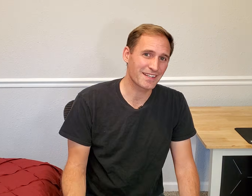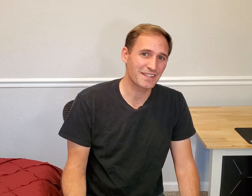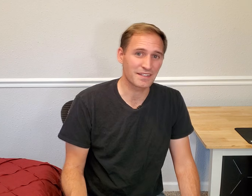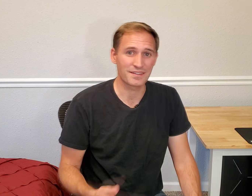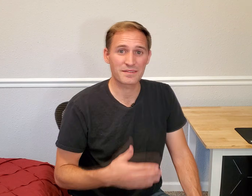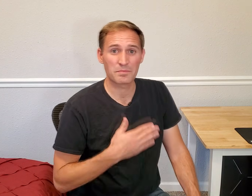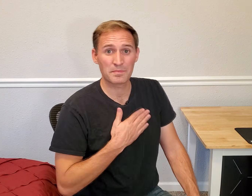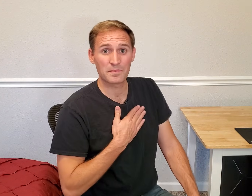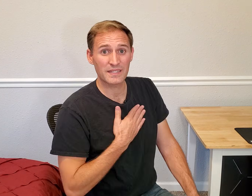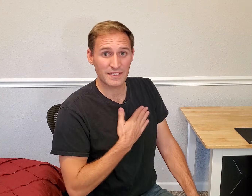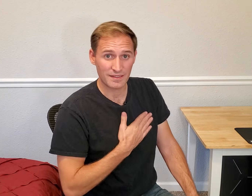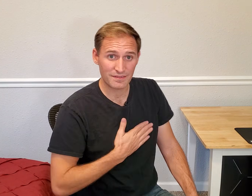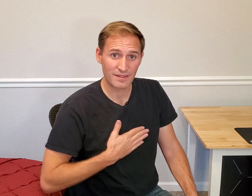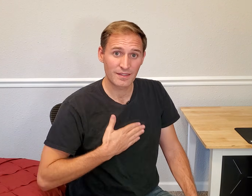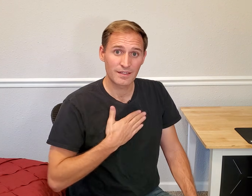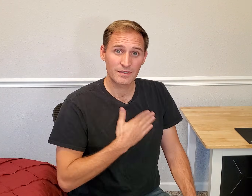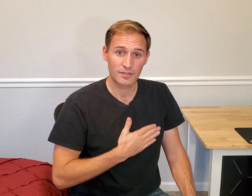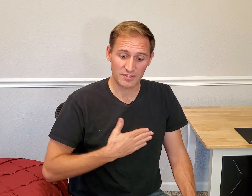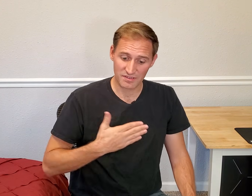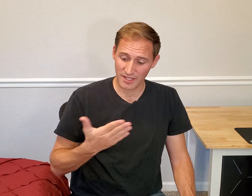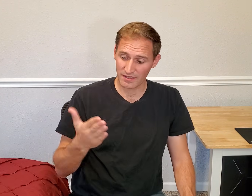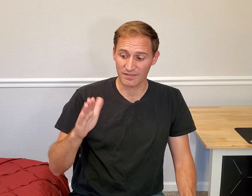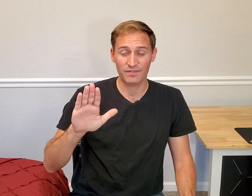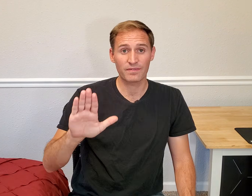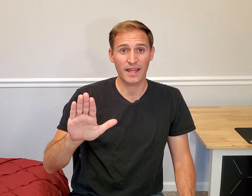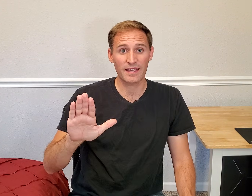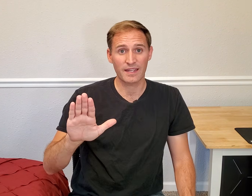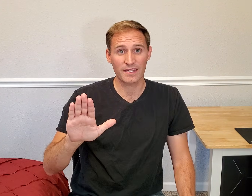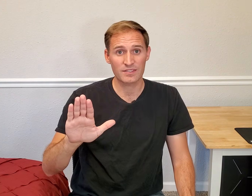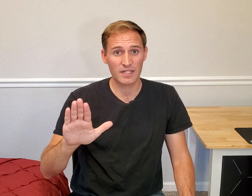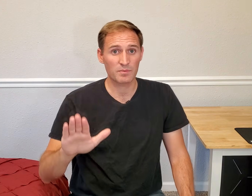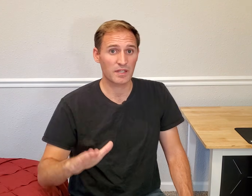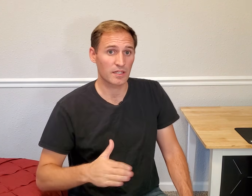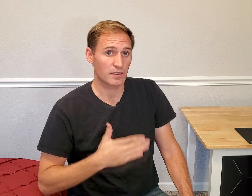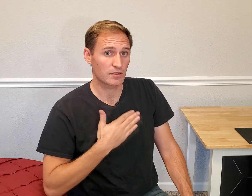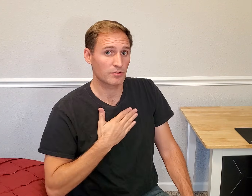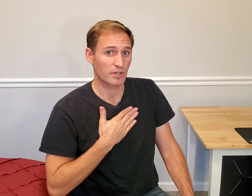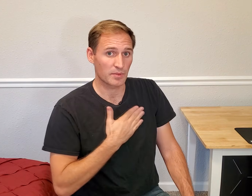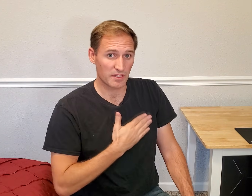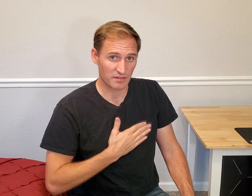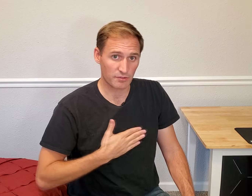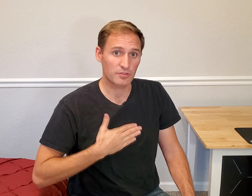sign is 'please'. You just take a flat handshape and you rub it in a circle